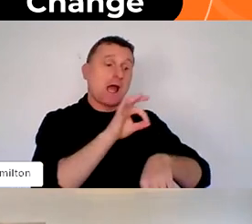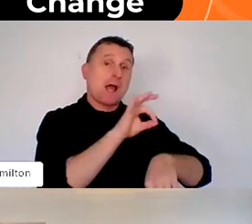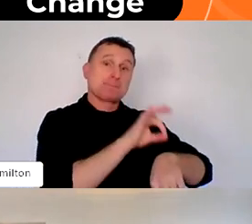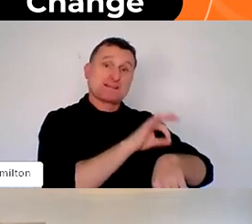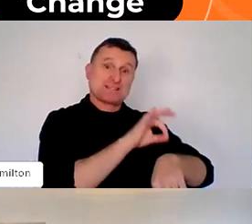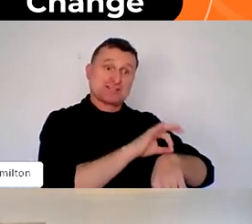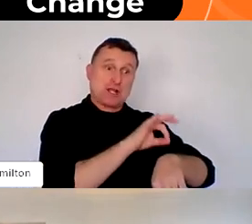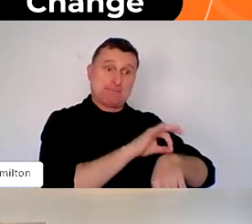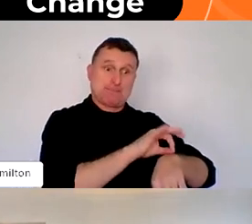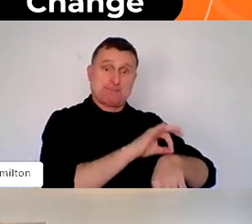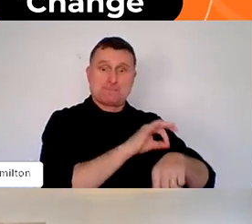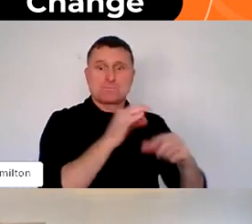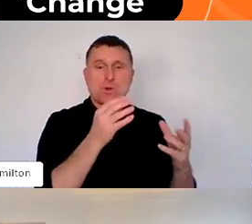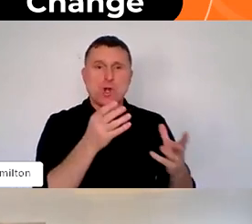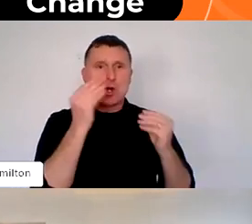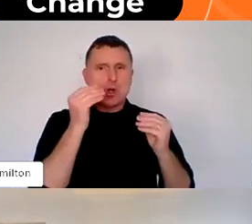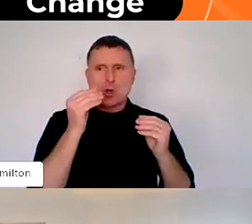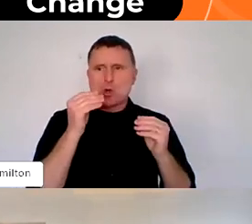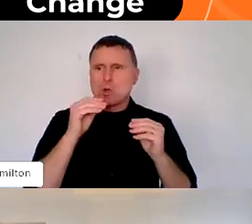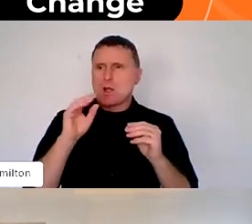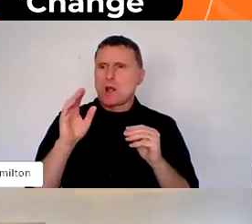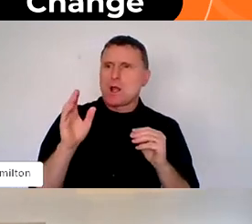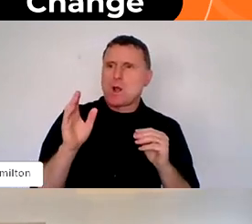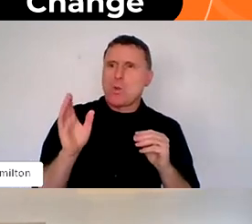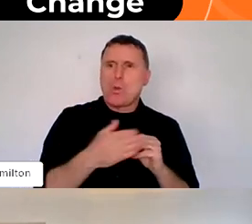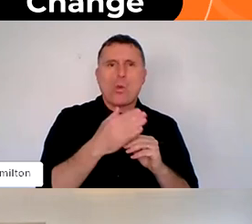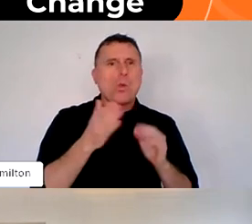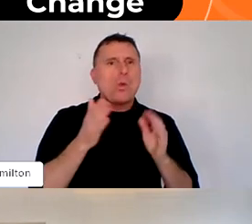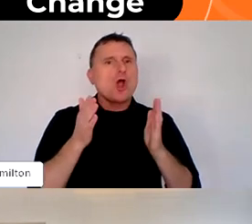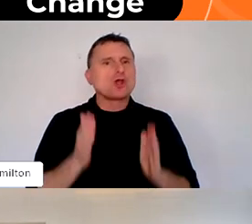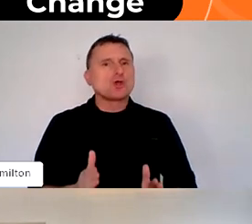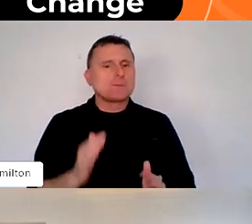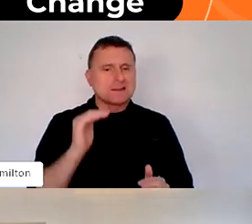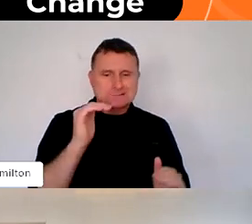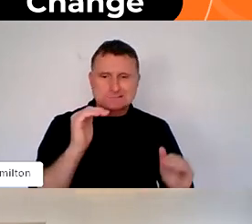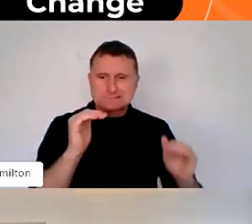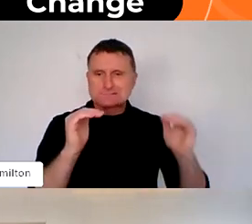and humanity, for learning to live well together and to live our best